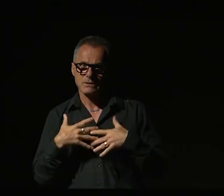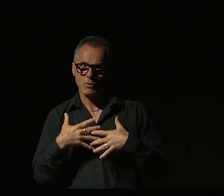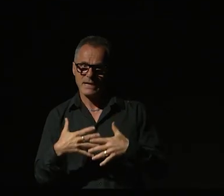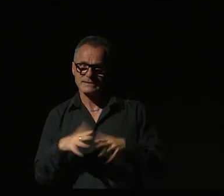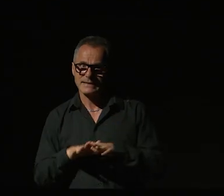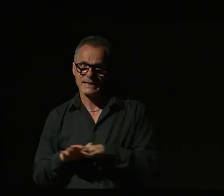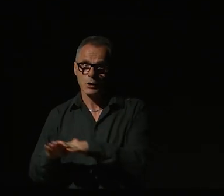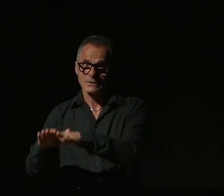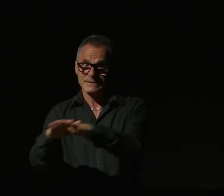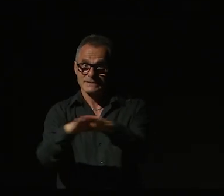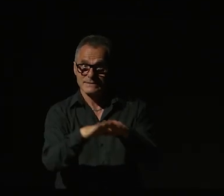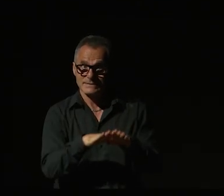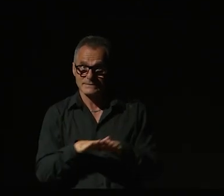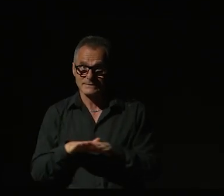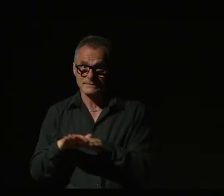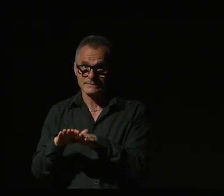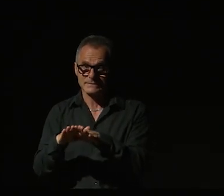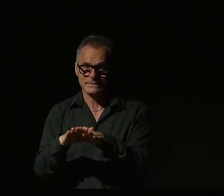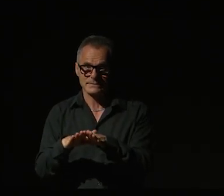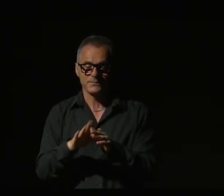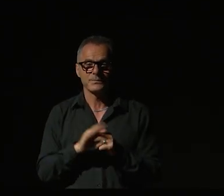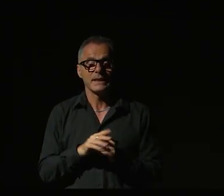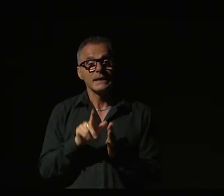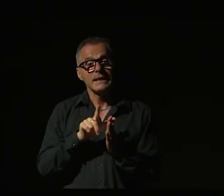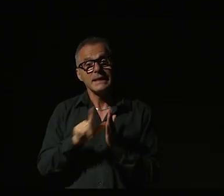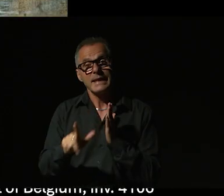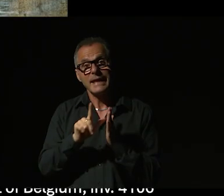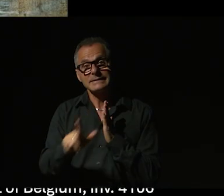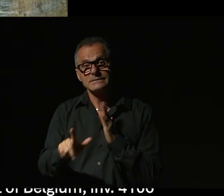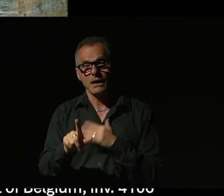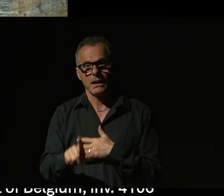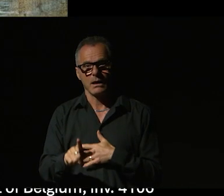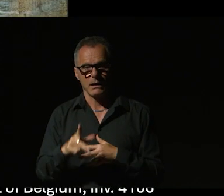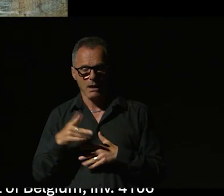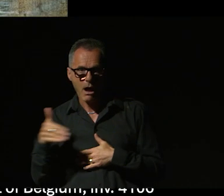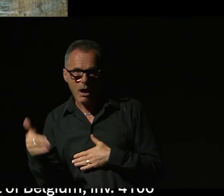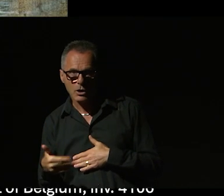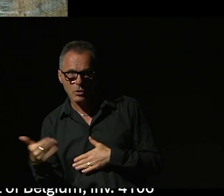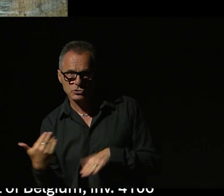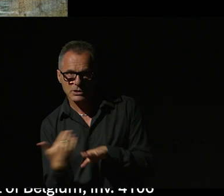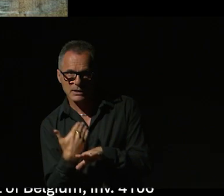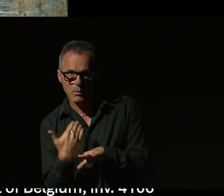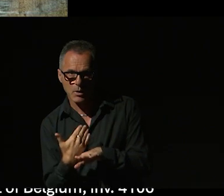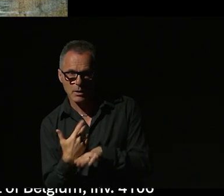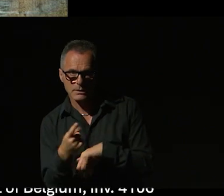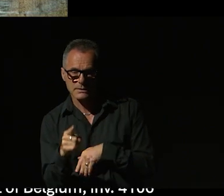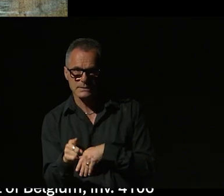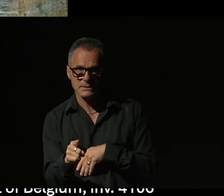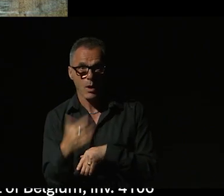The influence on his later mythological works may be particularly evident, I mean, it was one when you go back to the galleries